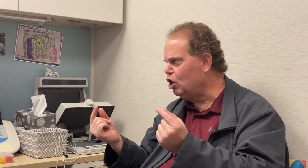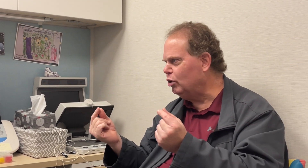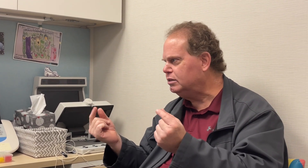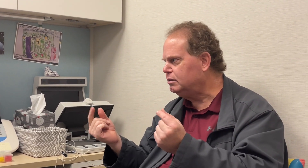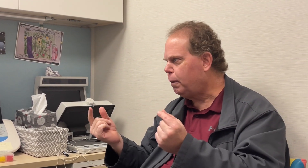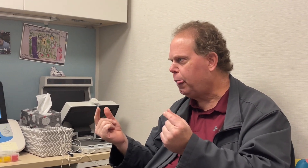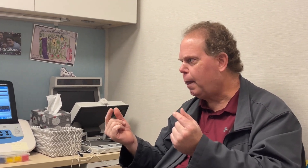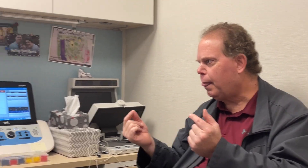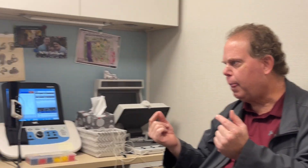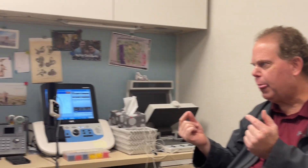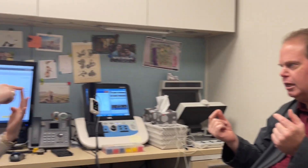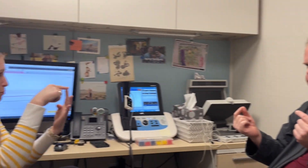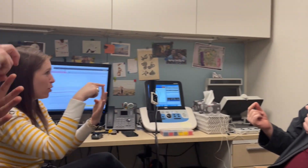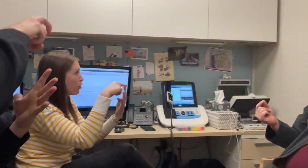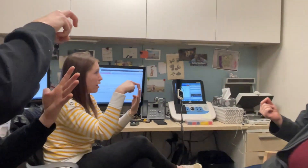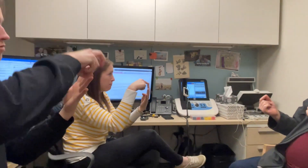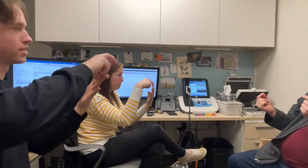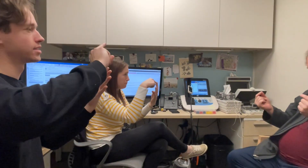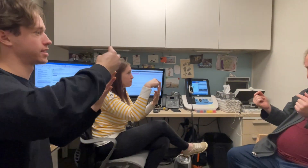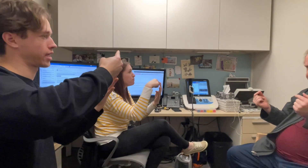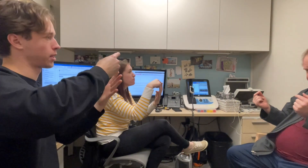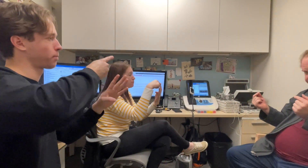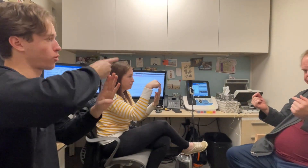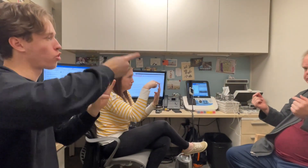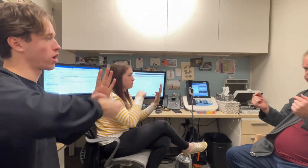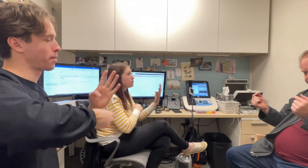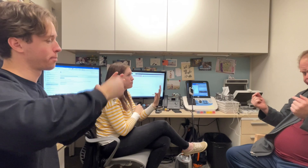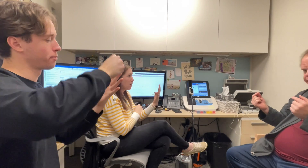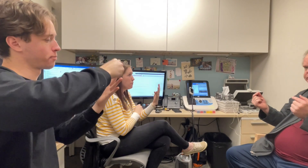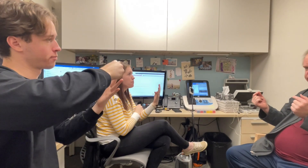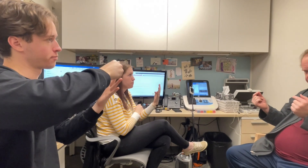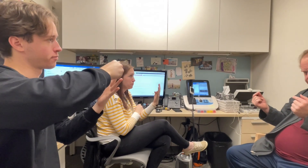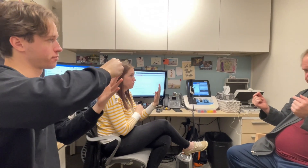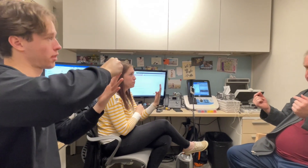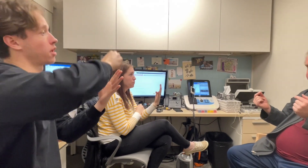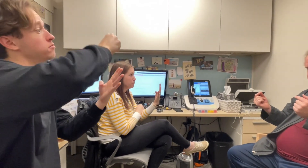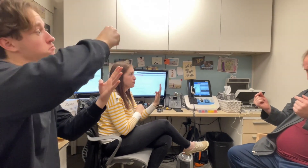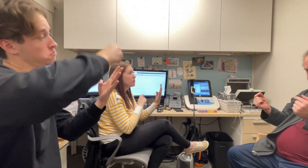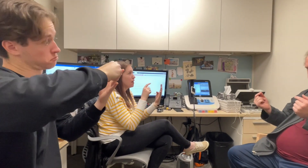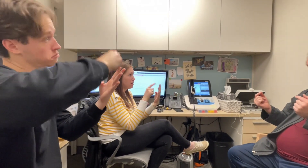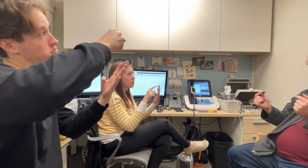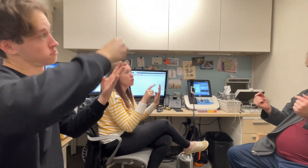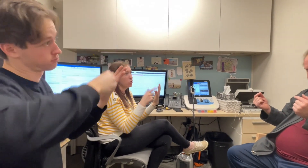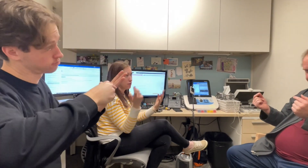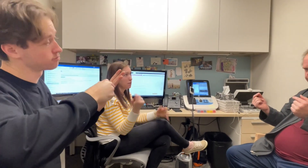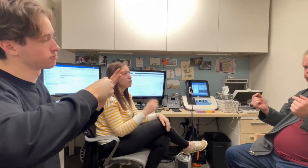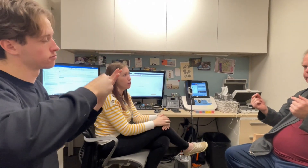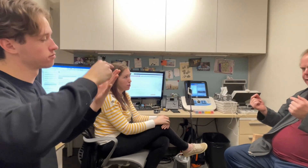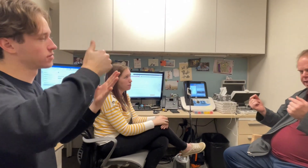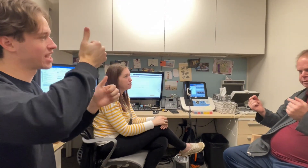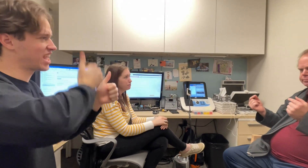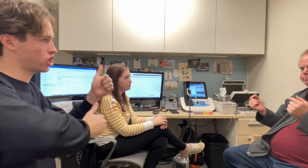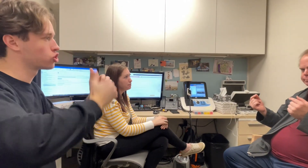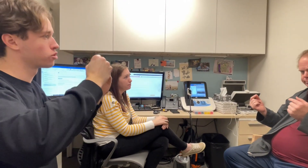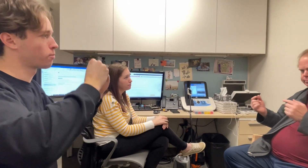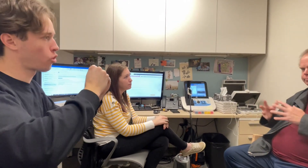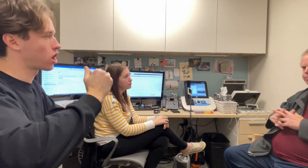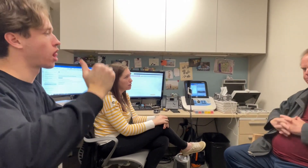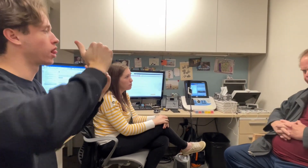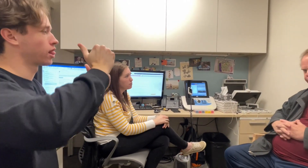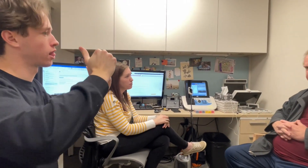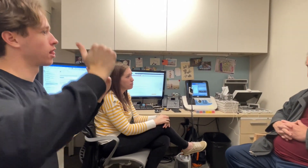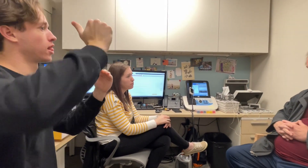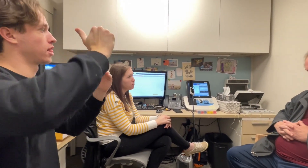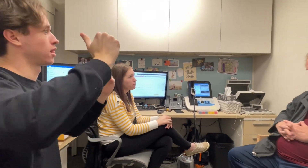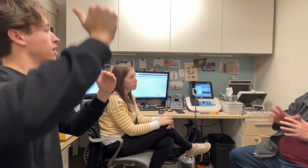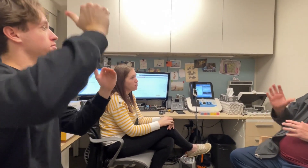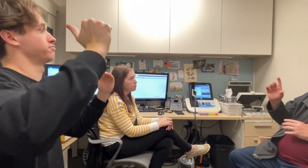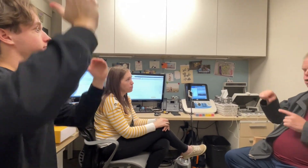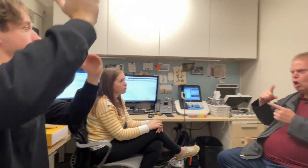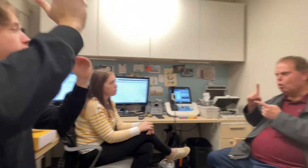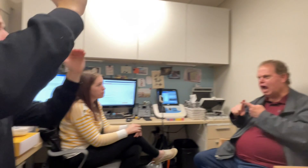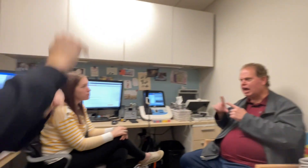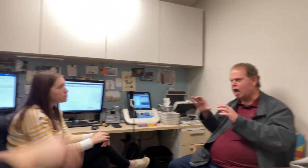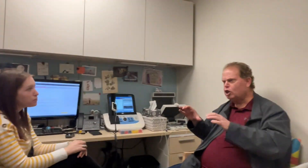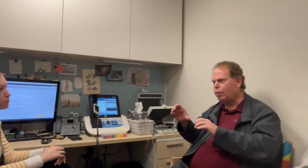do go to that second program yep and then the third and then the fourth mm y so I do